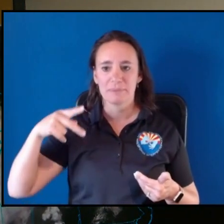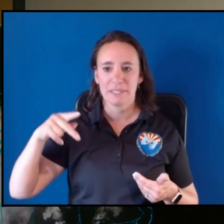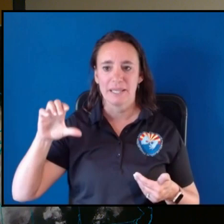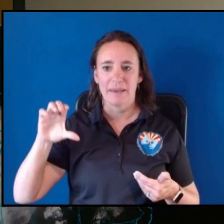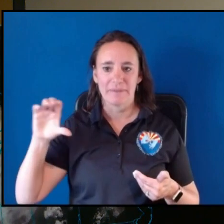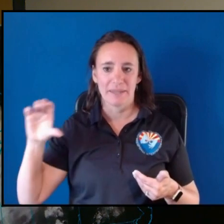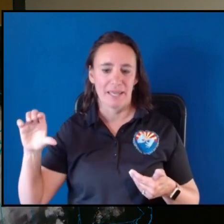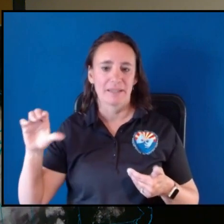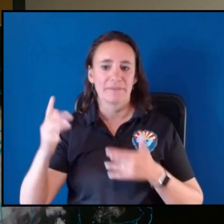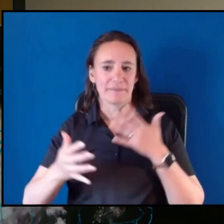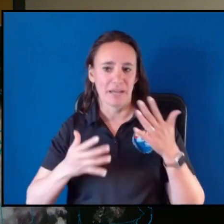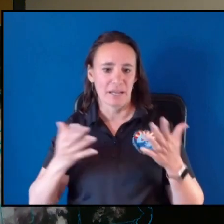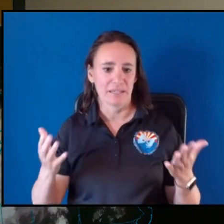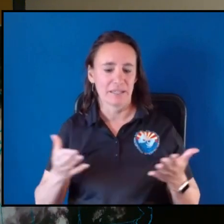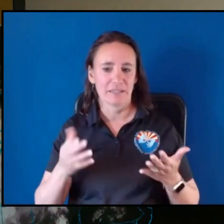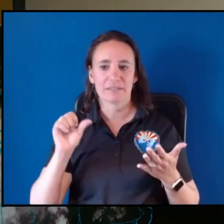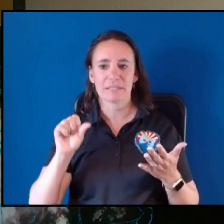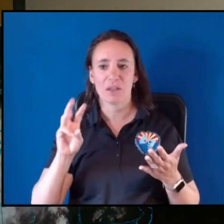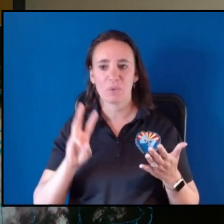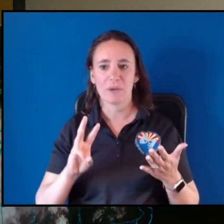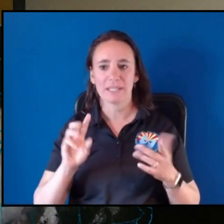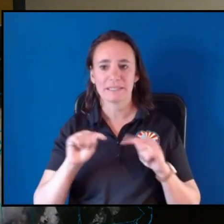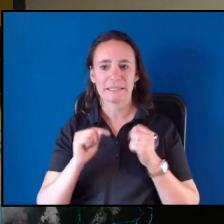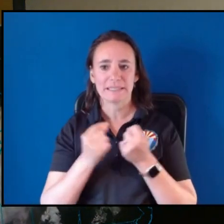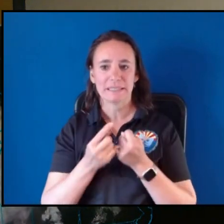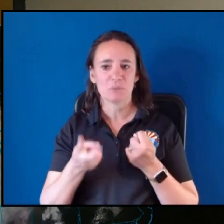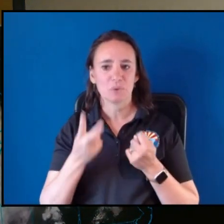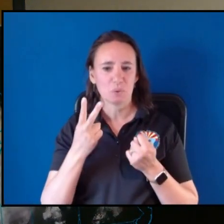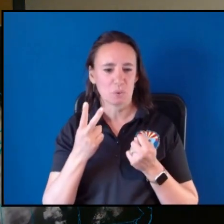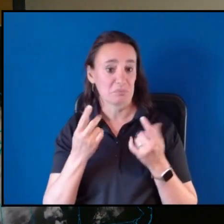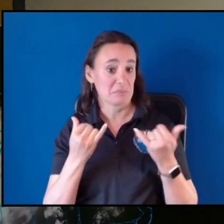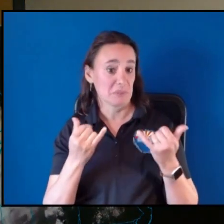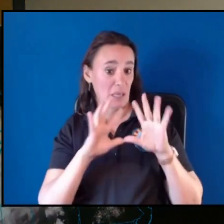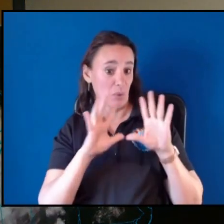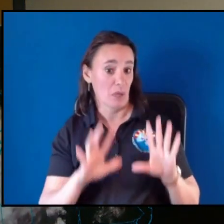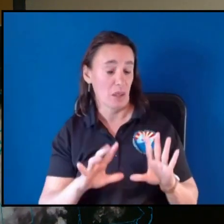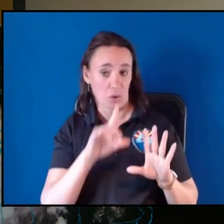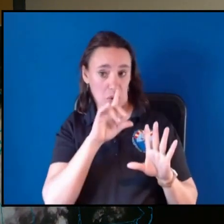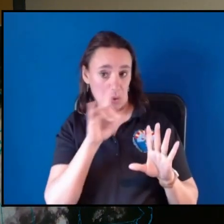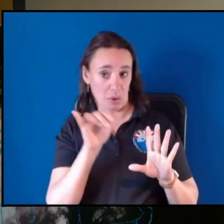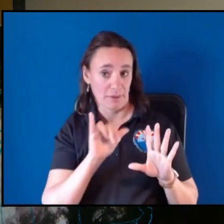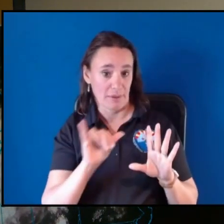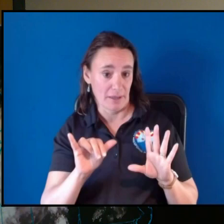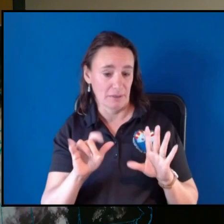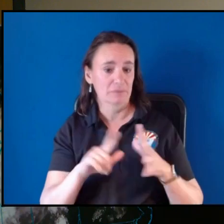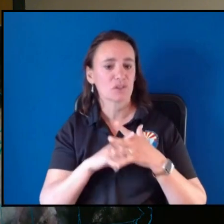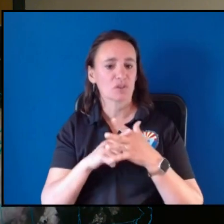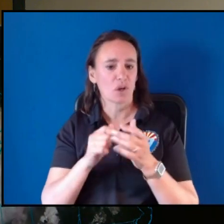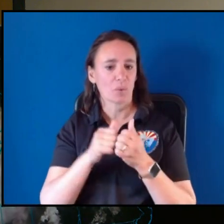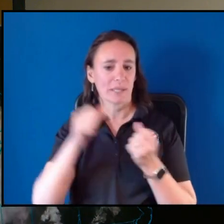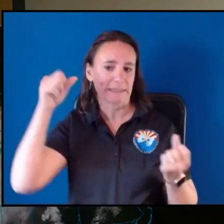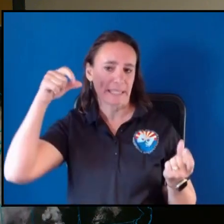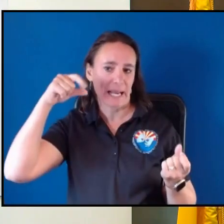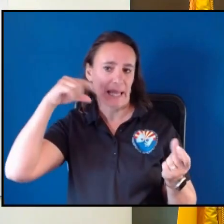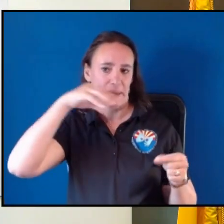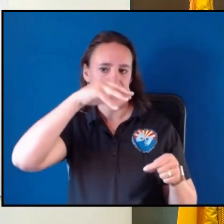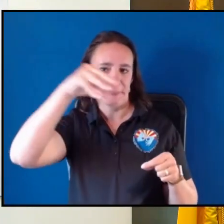going to give you a look at the weather for today. We'll start out like we have been with the satellite imagery. This is visible satellite from space looking down across the United States.